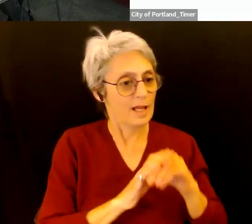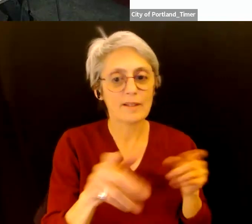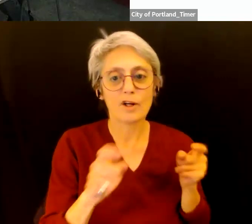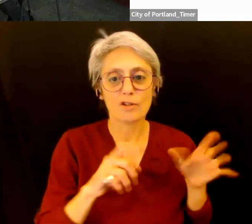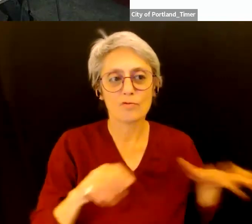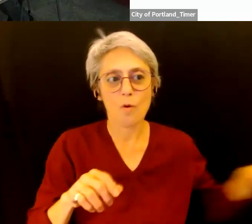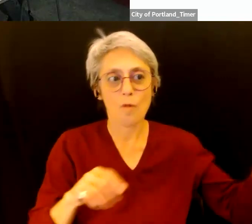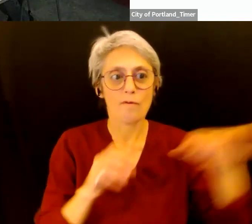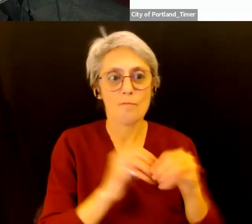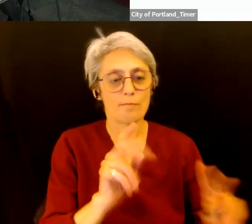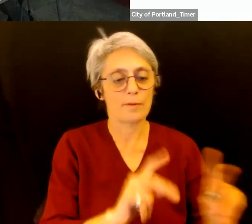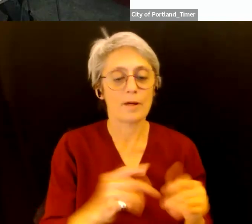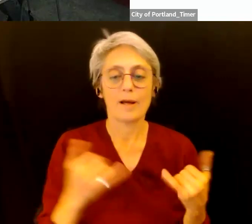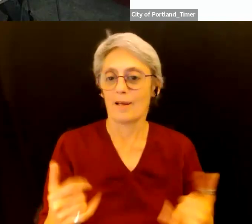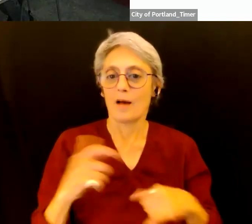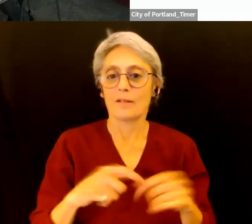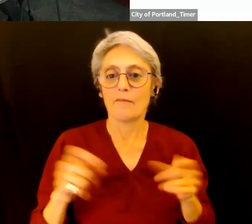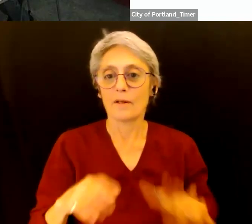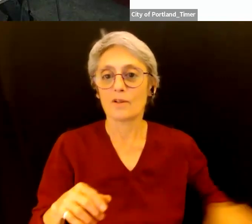It's time for managers across the city bureaus to do the same.